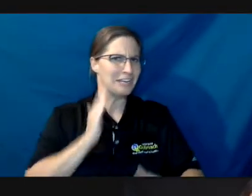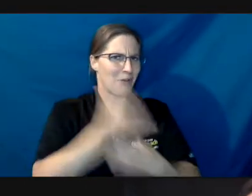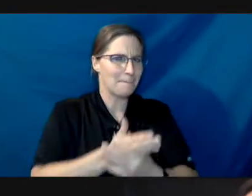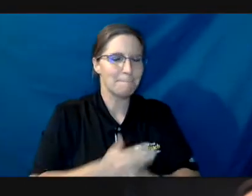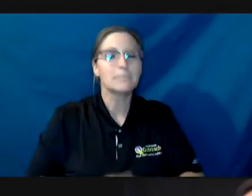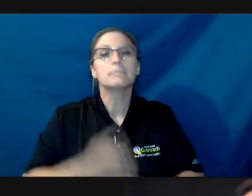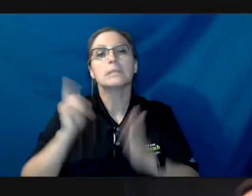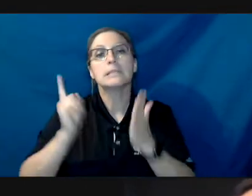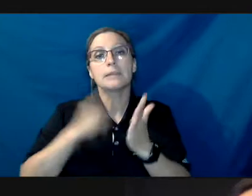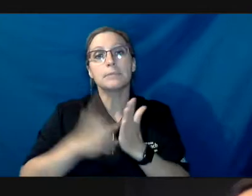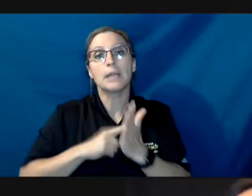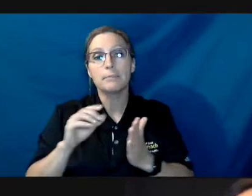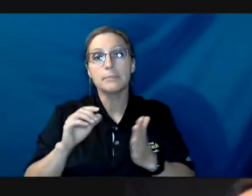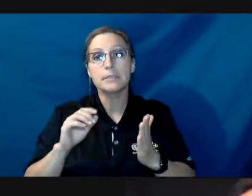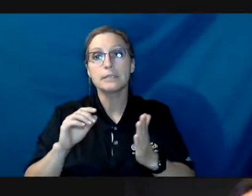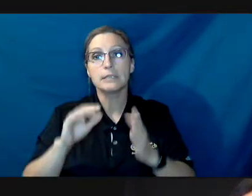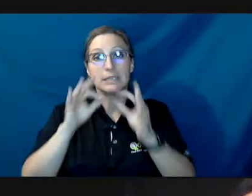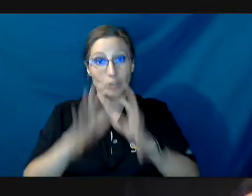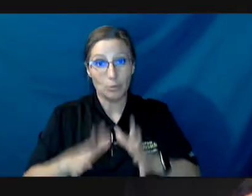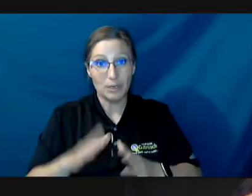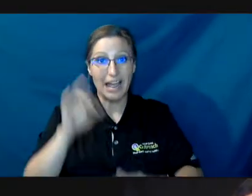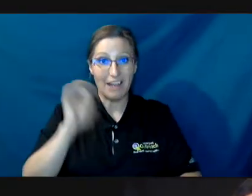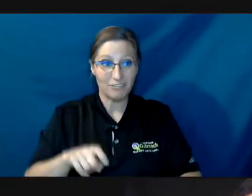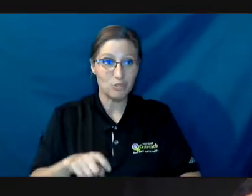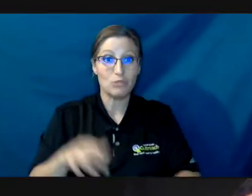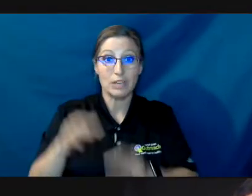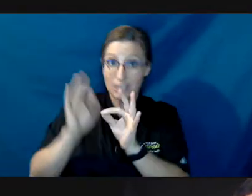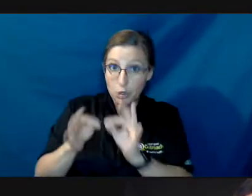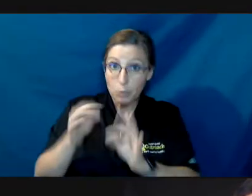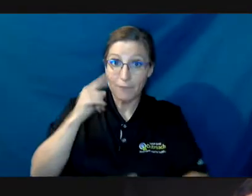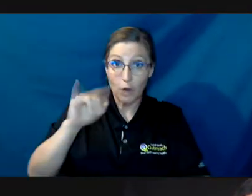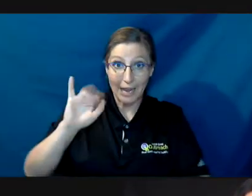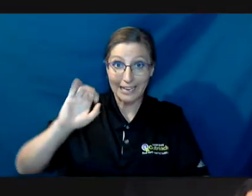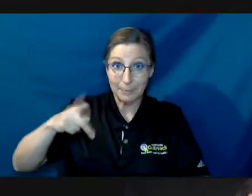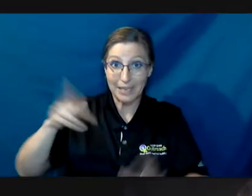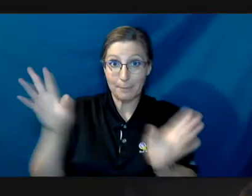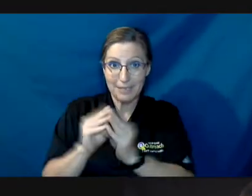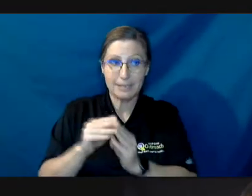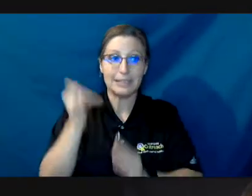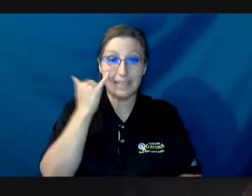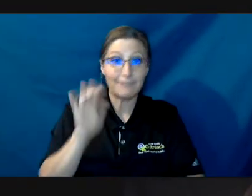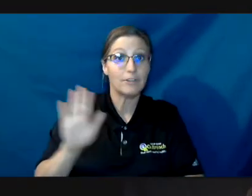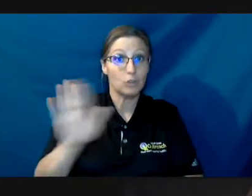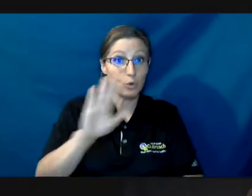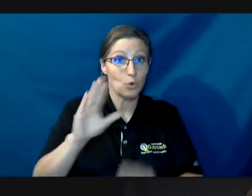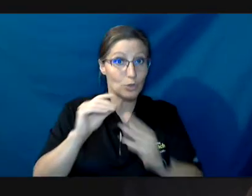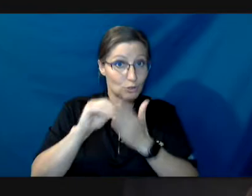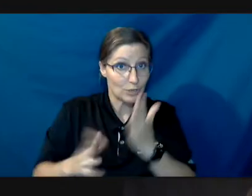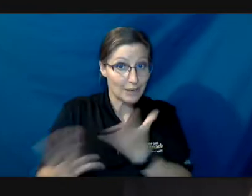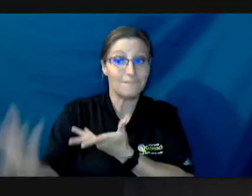I know sometimes educational interpreters you kind of have to interpret for the IEP meeting, especially if your student is in the IEP meeting.